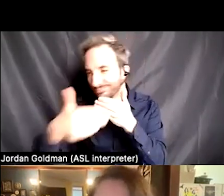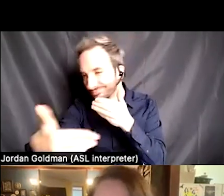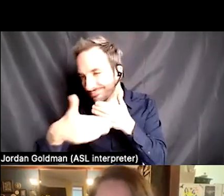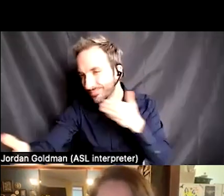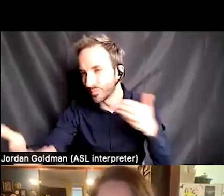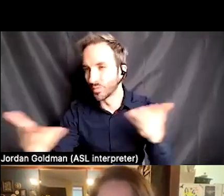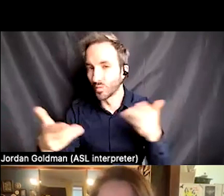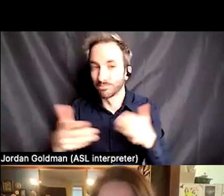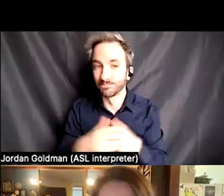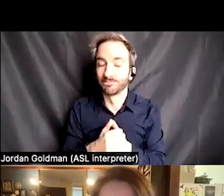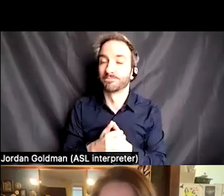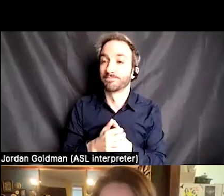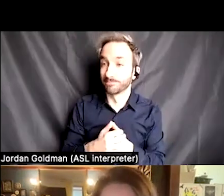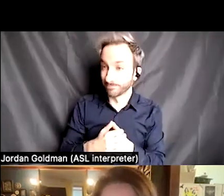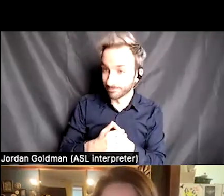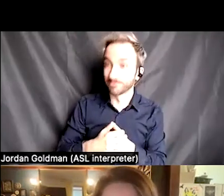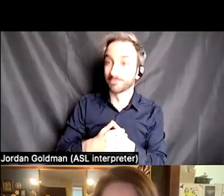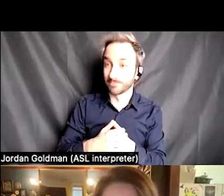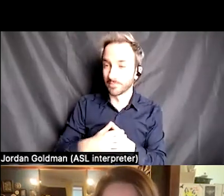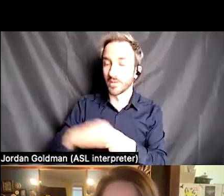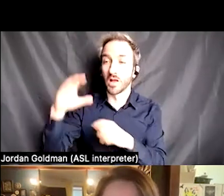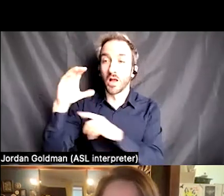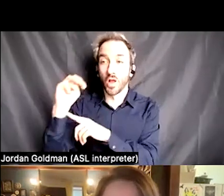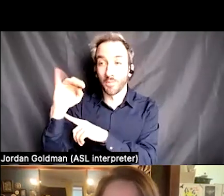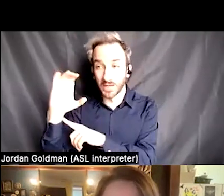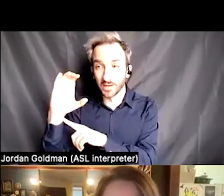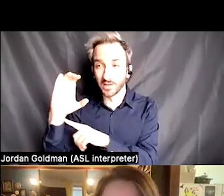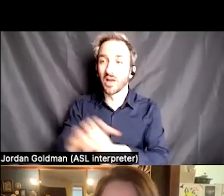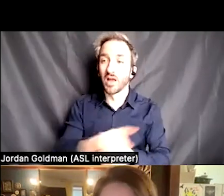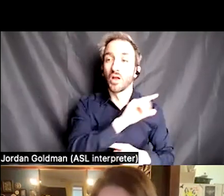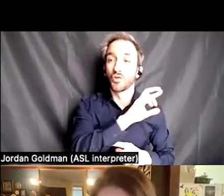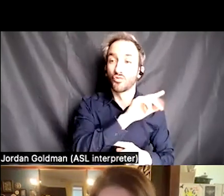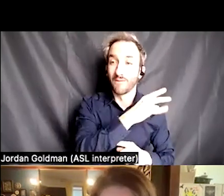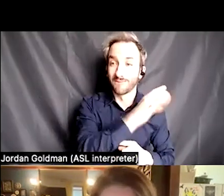We discussed comics and graphic novels last year, and they are still hot this year.